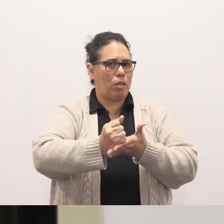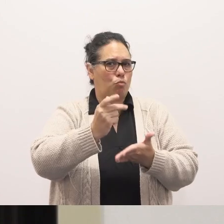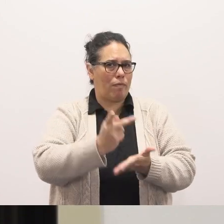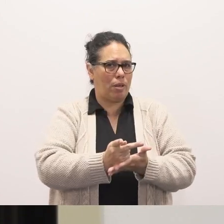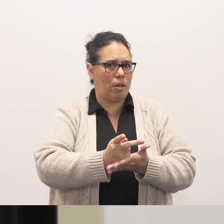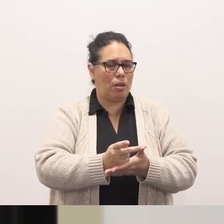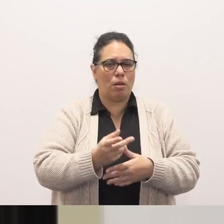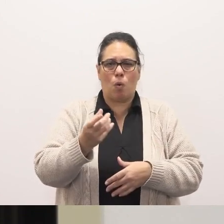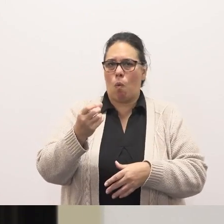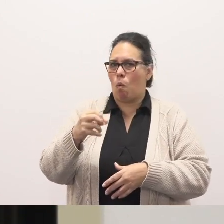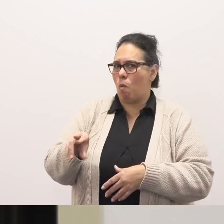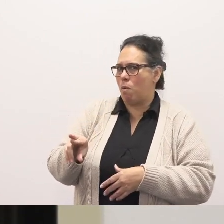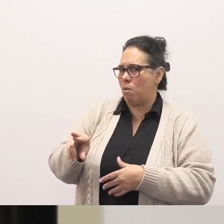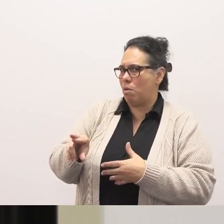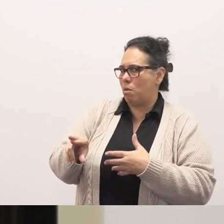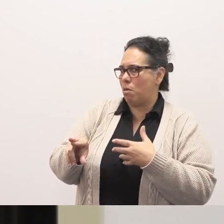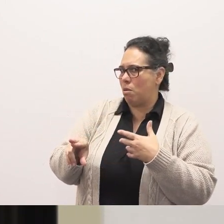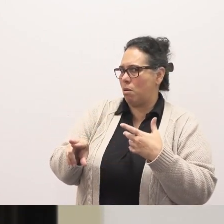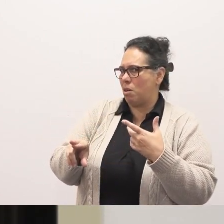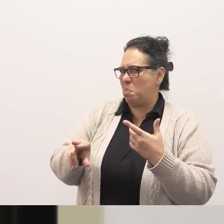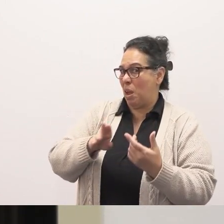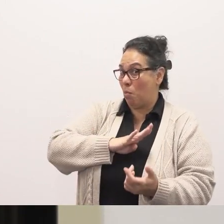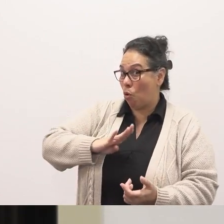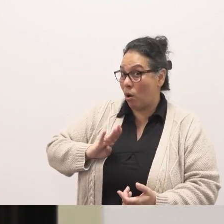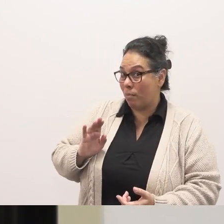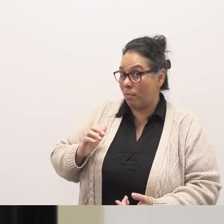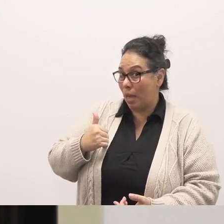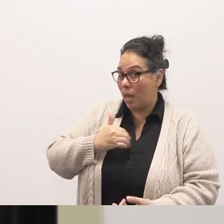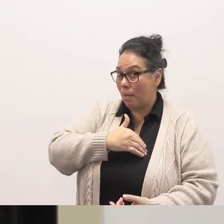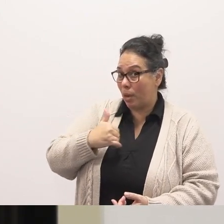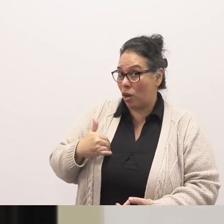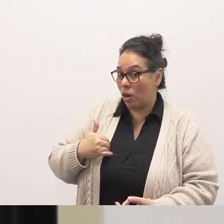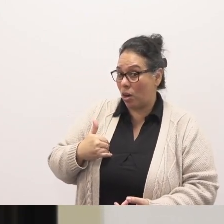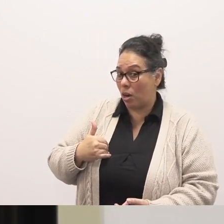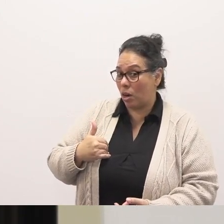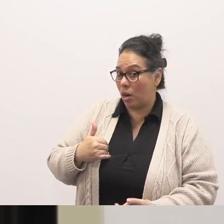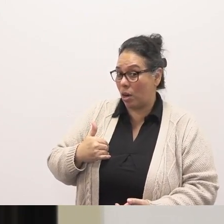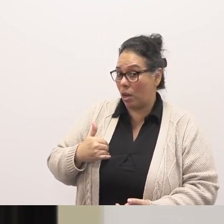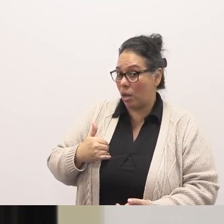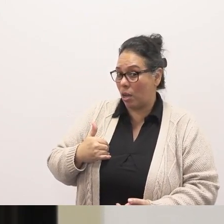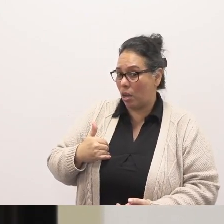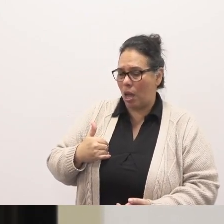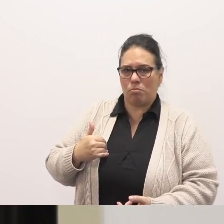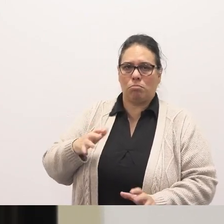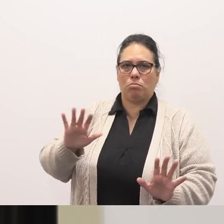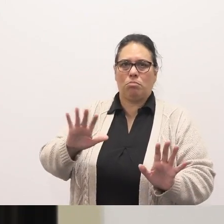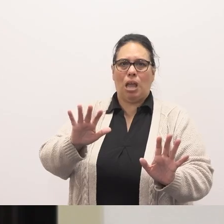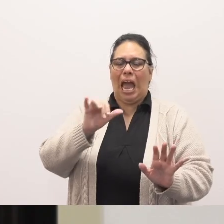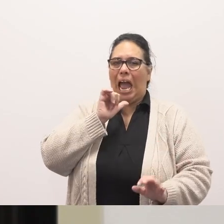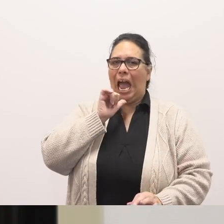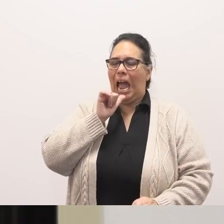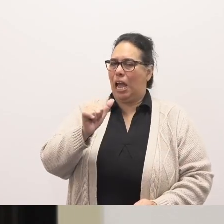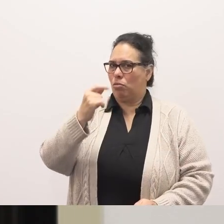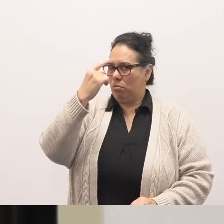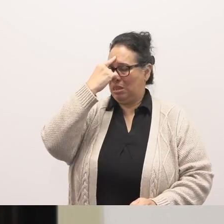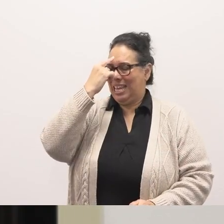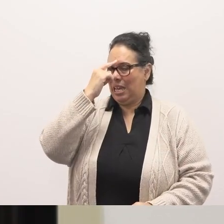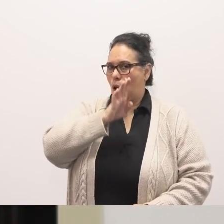Otherwise, it would be a board member. Is that correct? I don't know if a board member would typically sign an agreement.